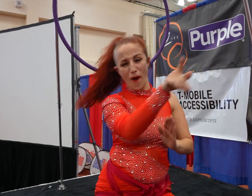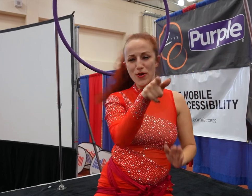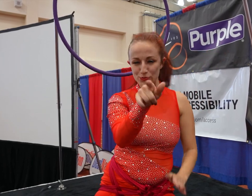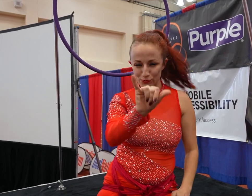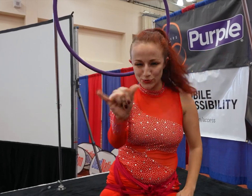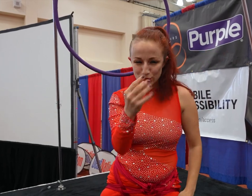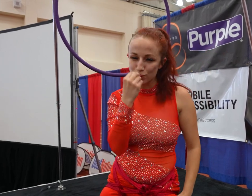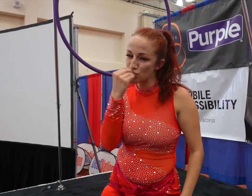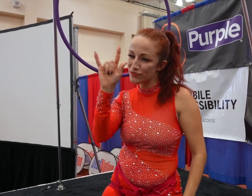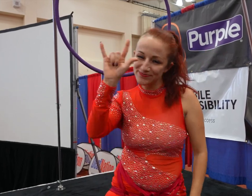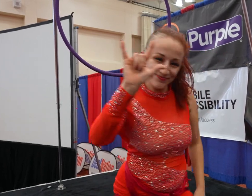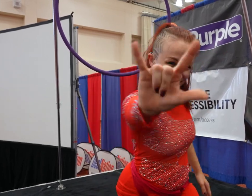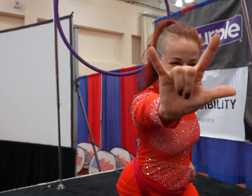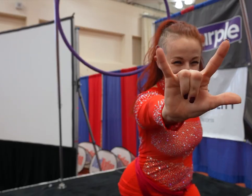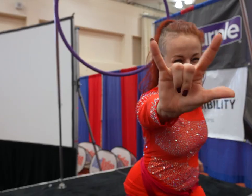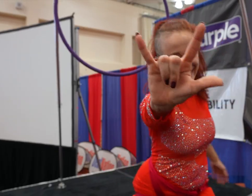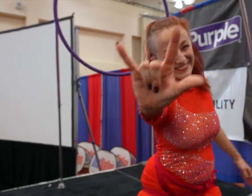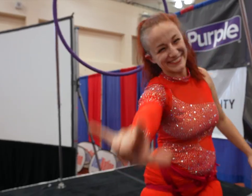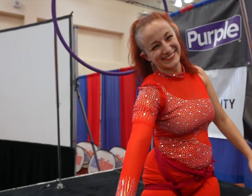You can do this too, much love!